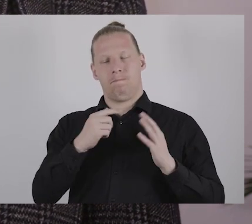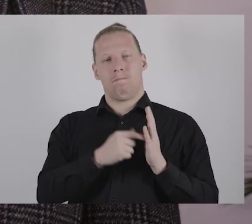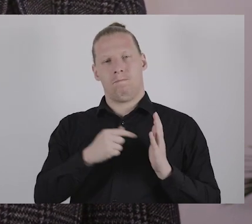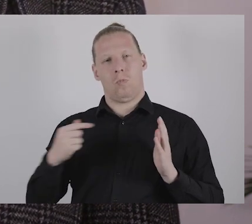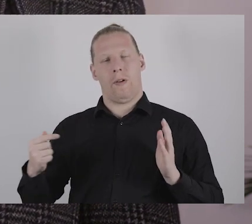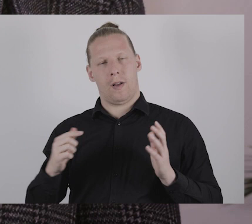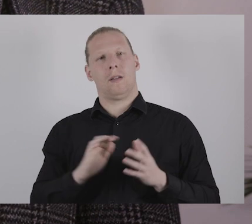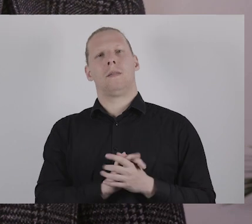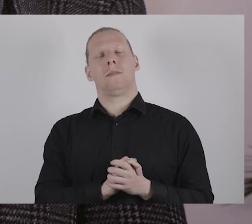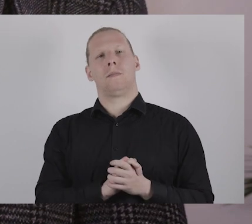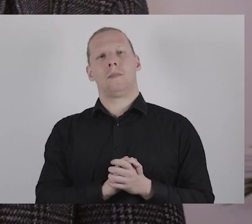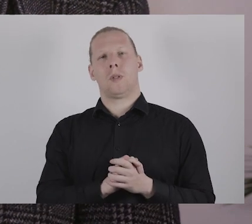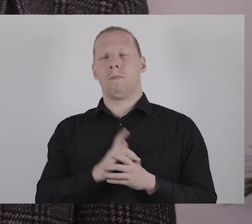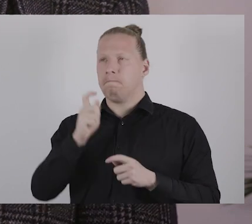To you all, take your rest.